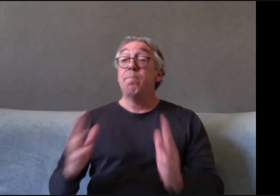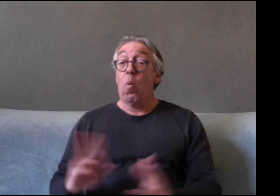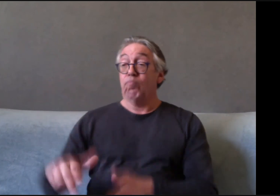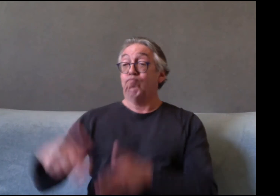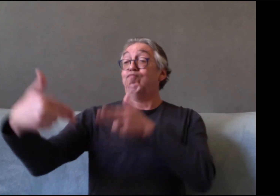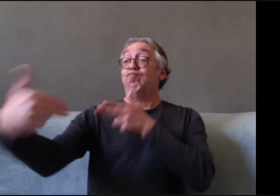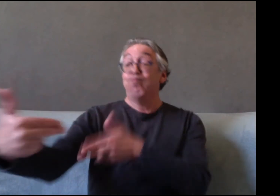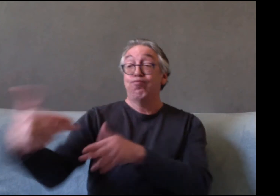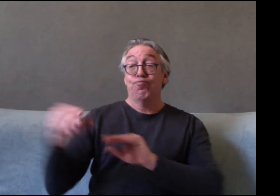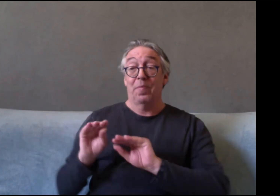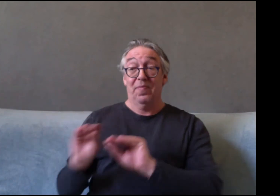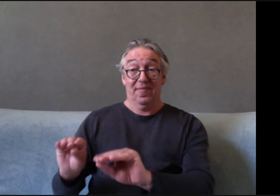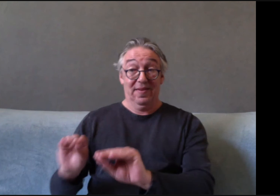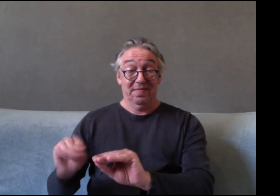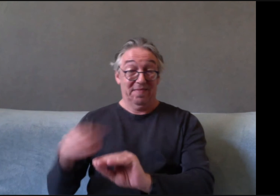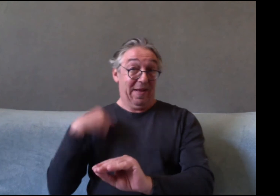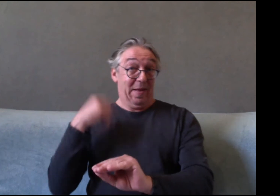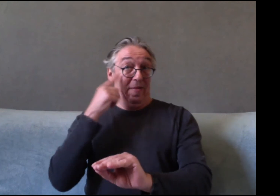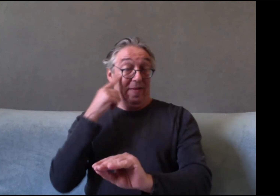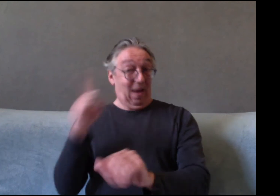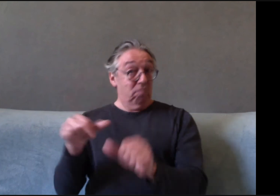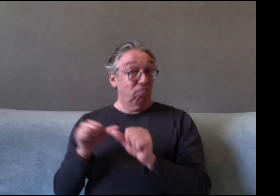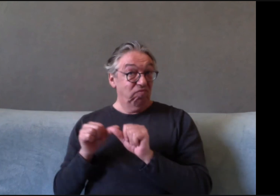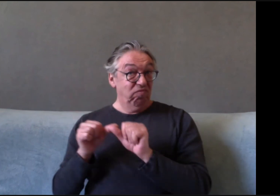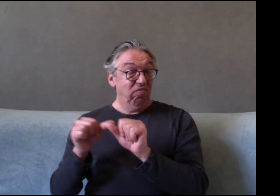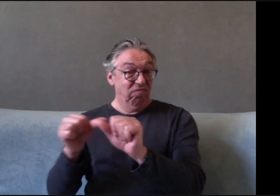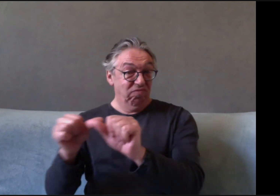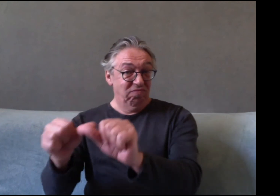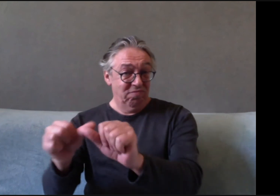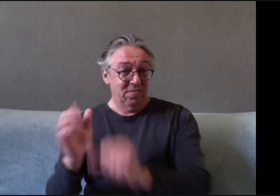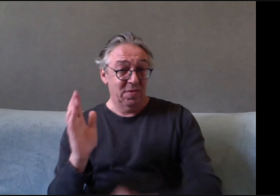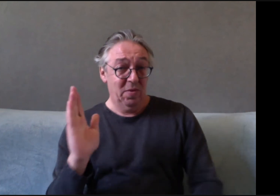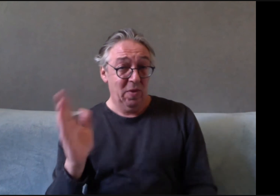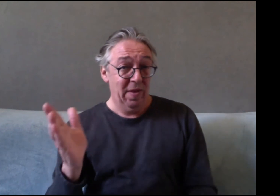to ensure access to learning and the use of technology